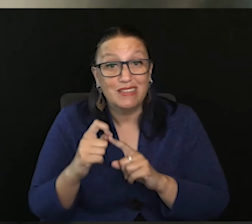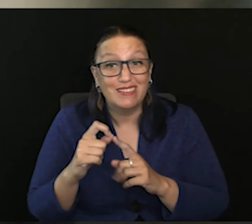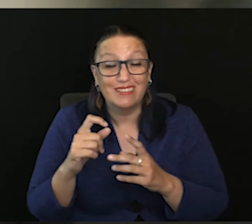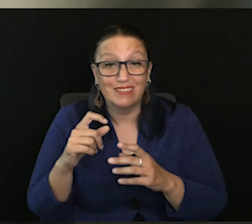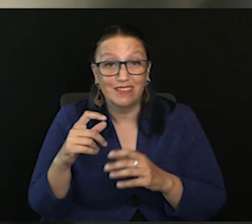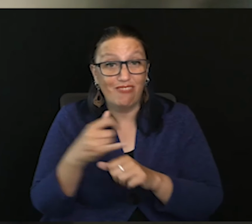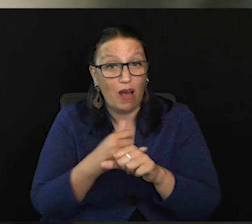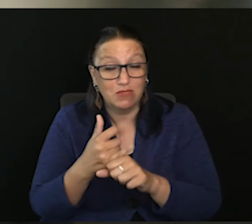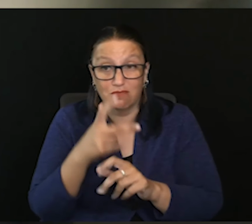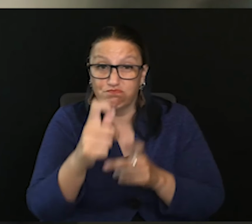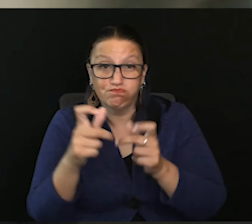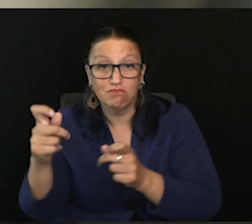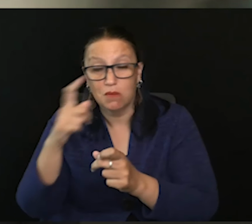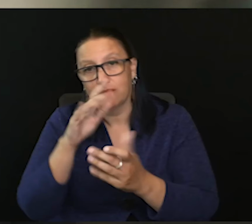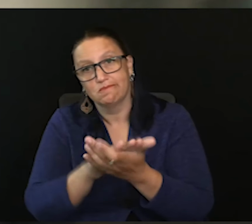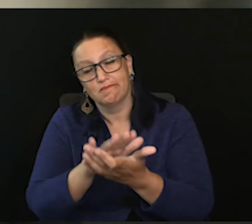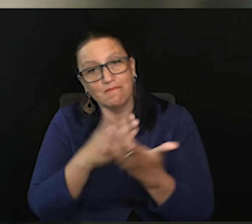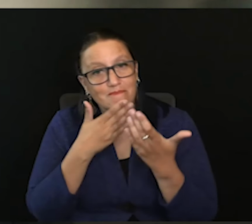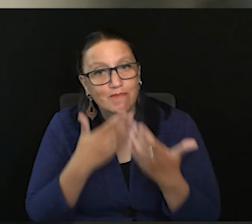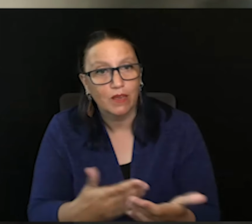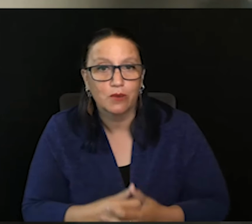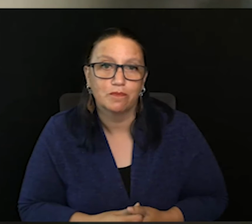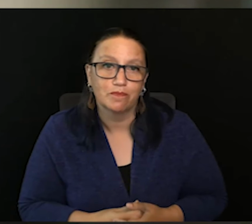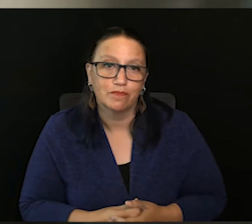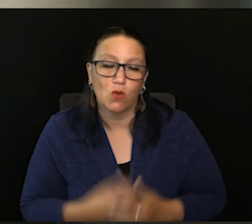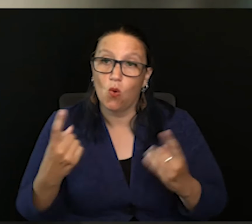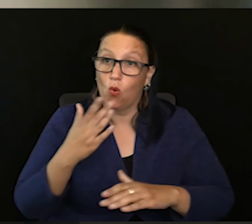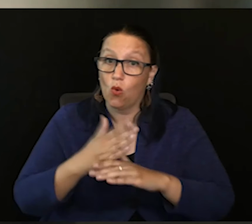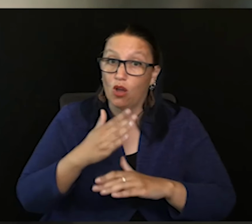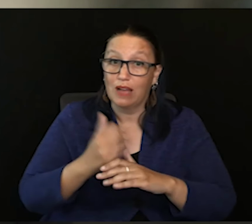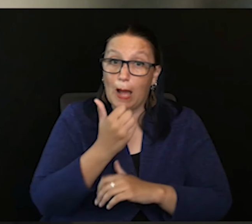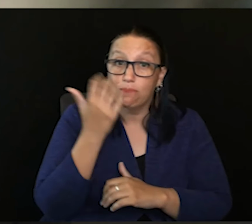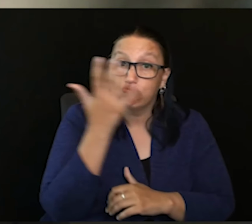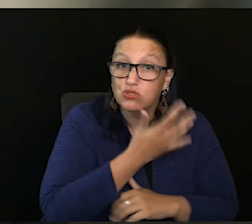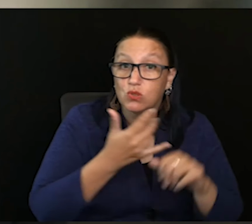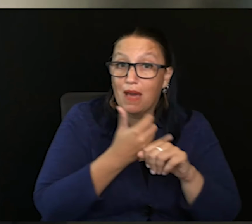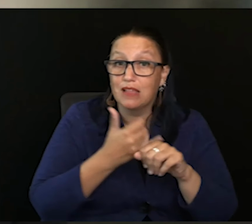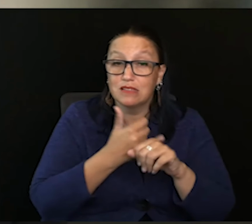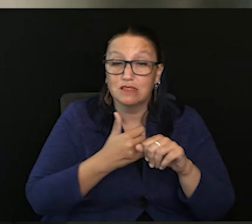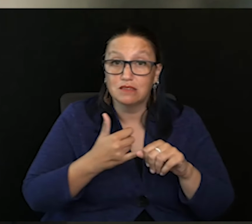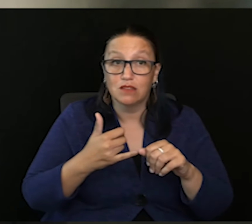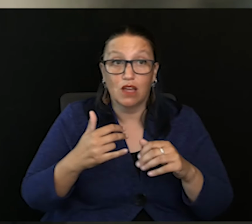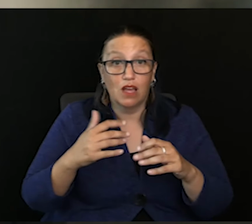all of their staff, all of the state and territory and Commonwealth clinics, and the Indigenous medical clinics.